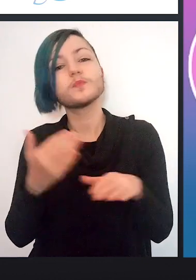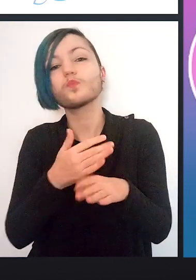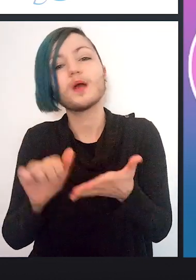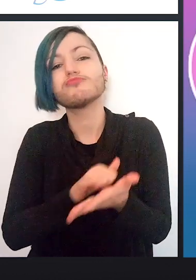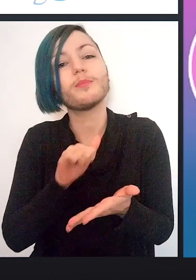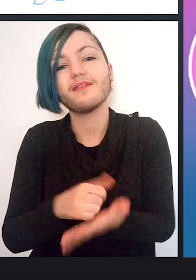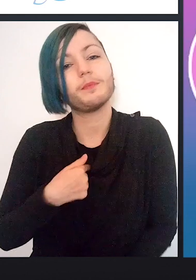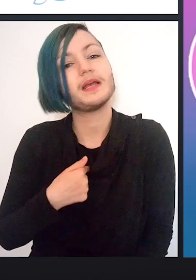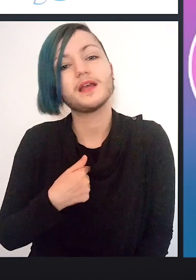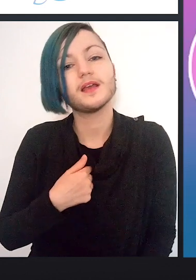Right, okay.